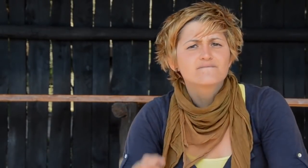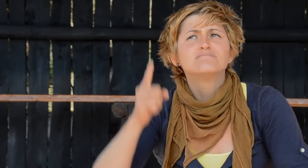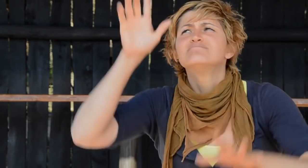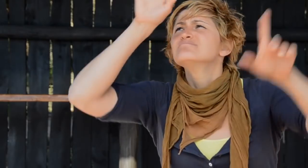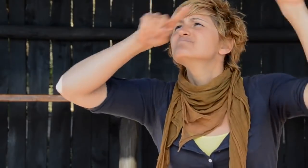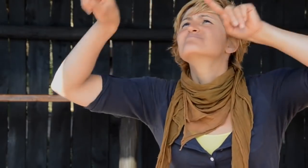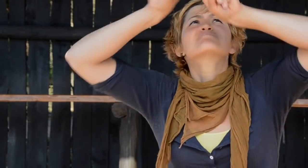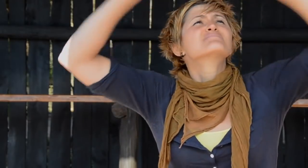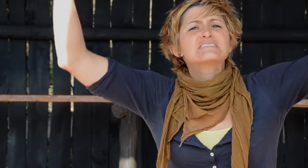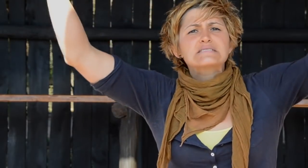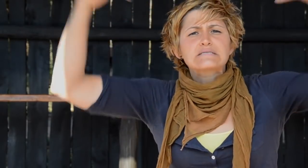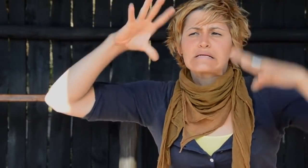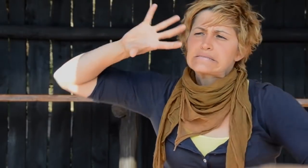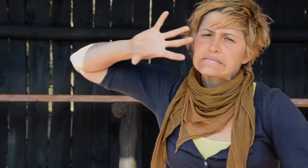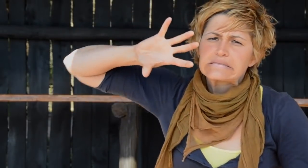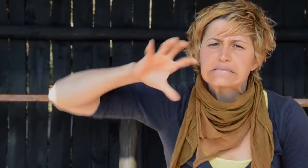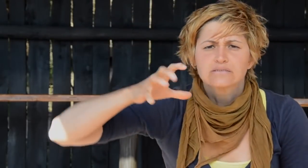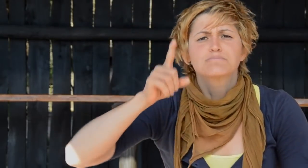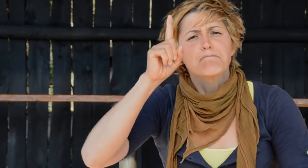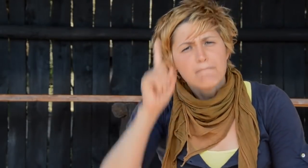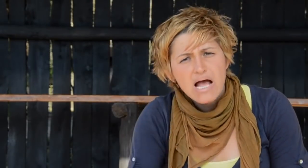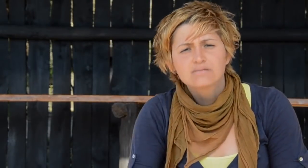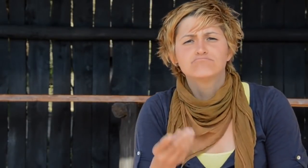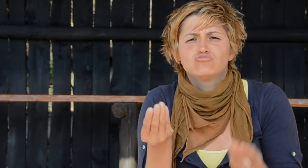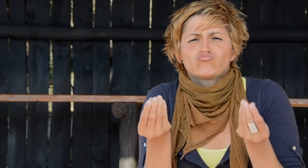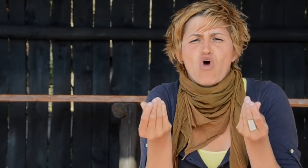perfect with the scorching sun in a desert-like environment.